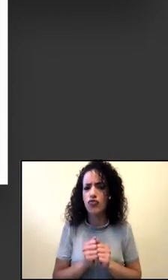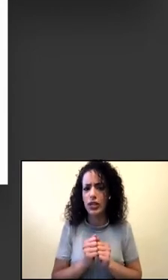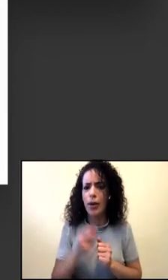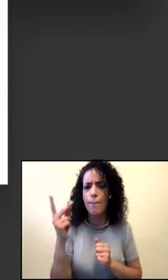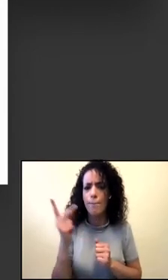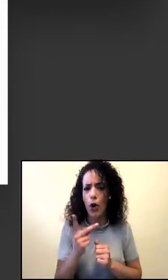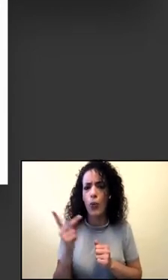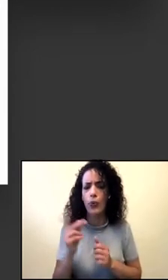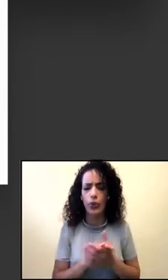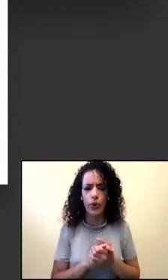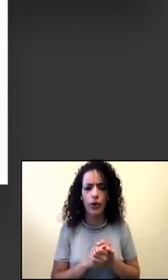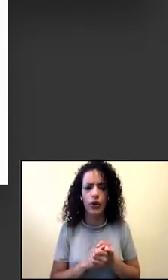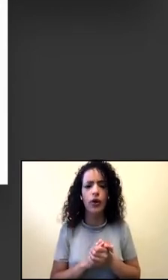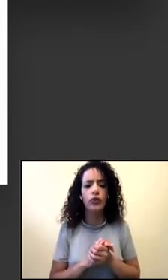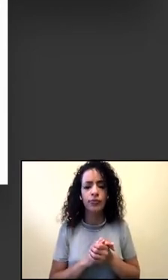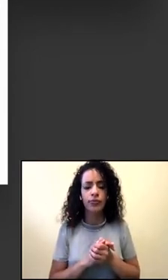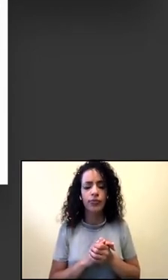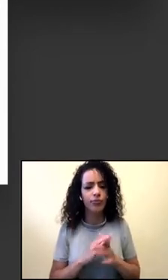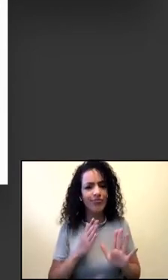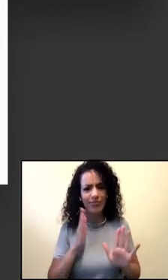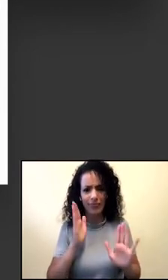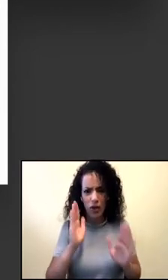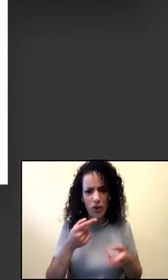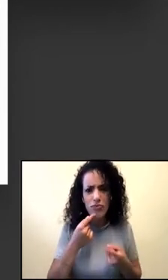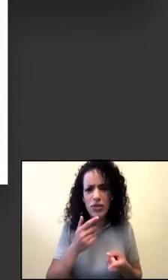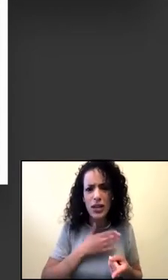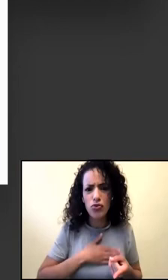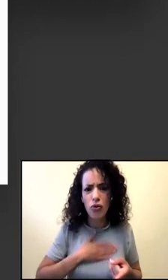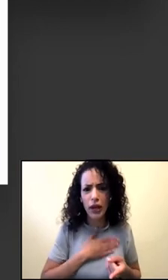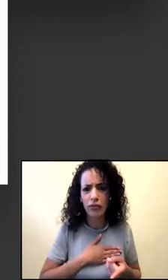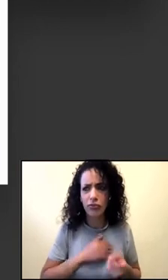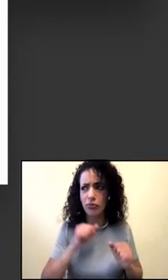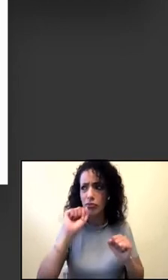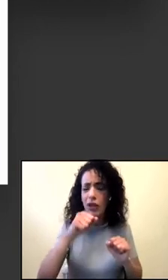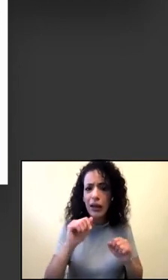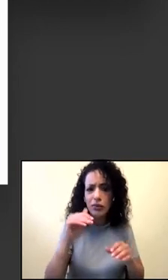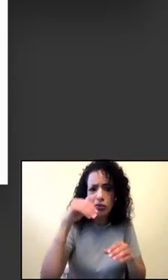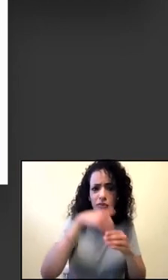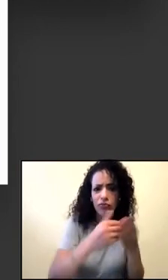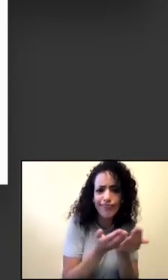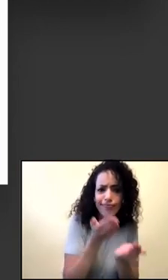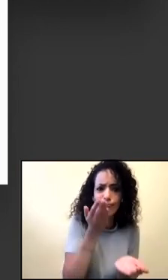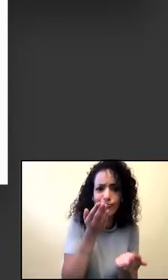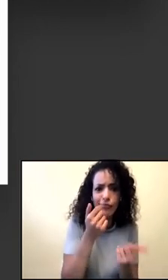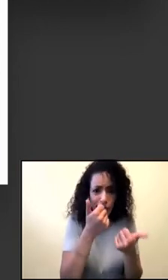apologetic, to say well yeah it can be subjective and yeah sometimes the memory can be a bit off,